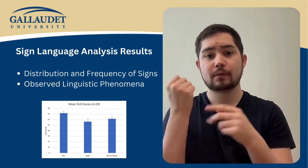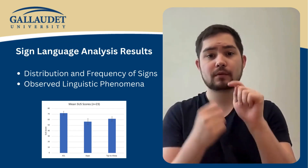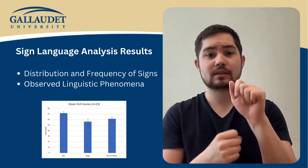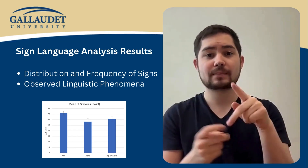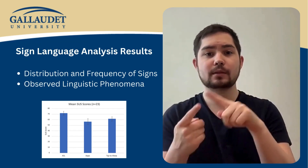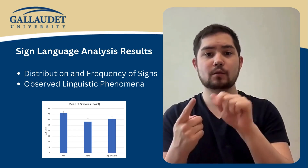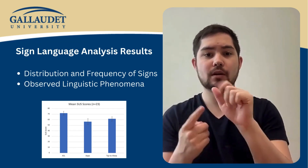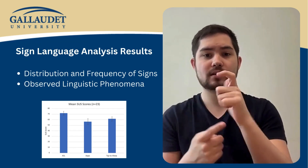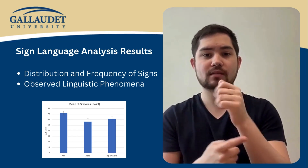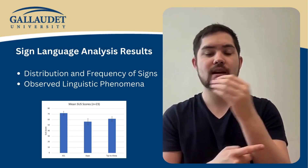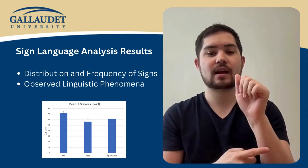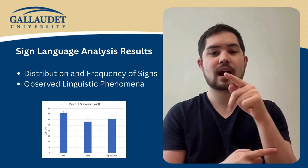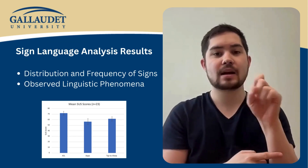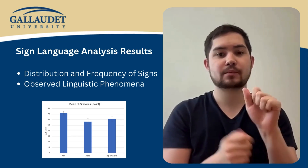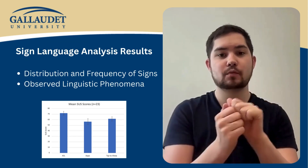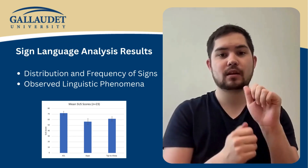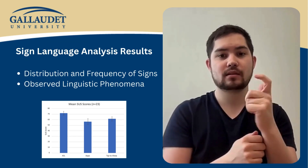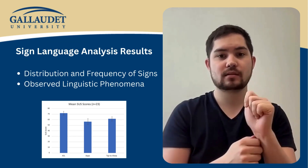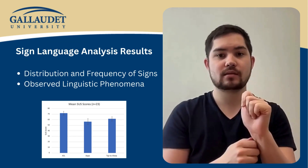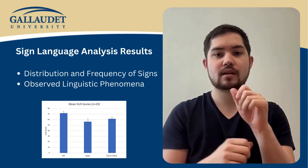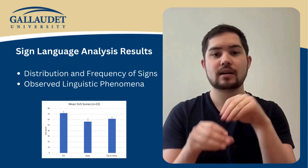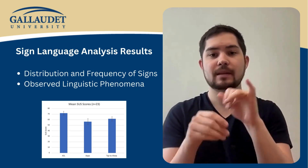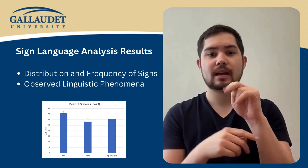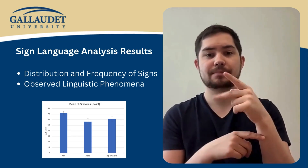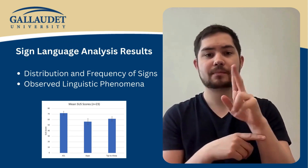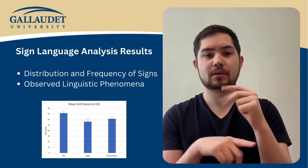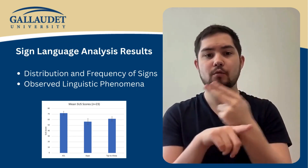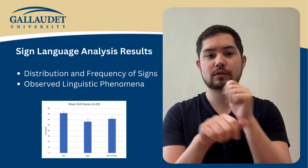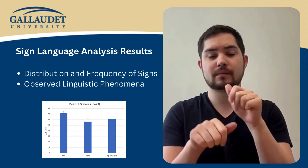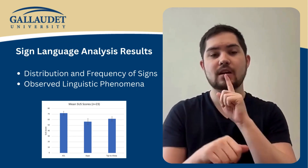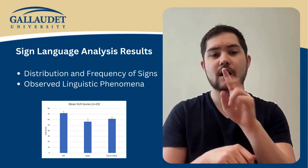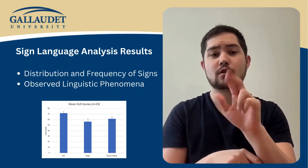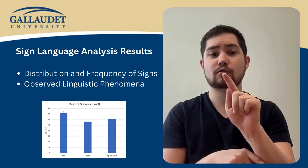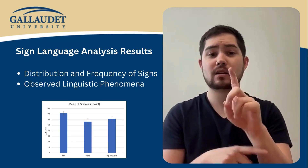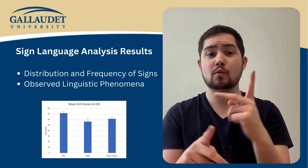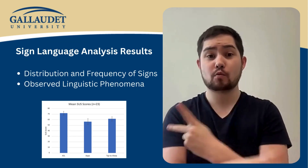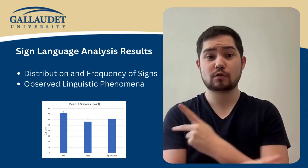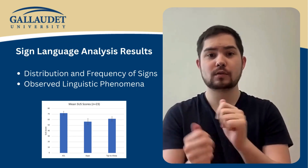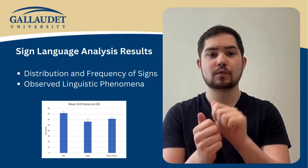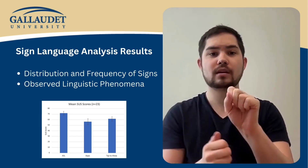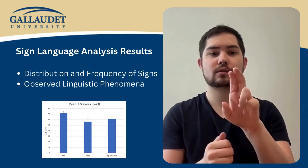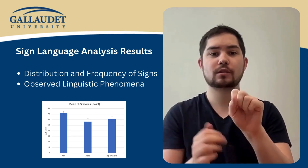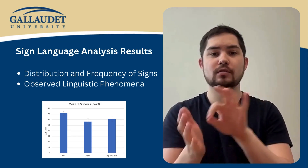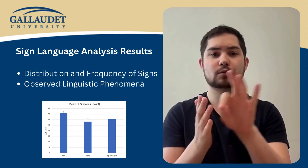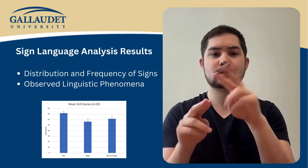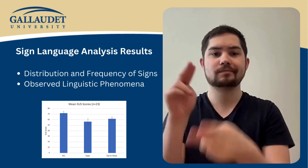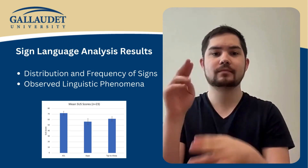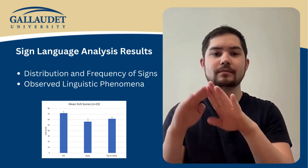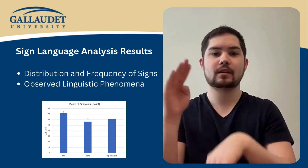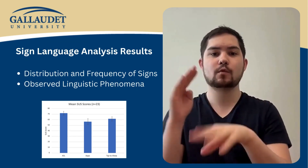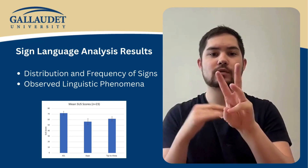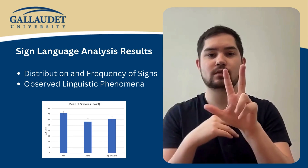users. Both Tap to Alexa and Apps with Alexa input usability are rated worse, with SUS scores falling